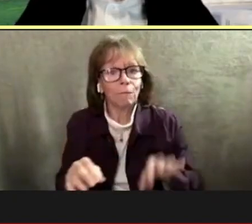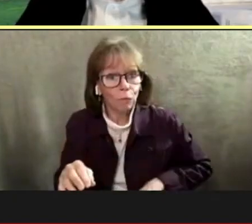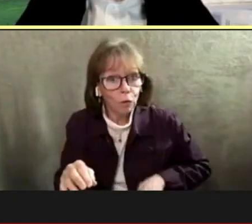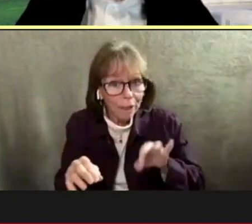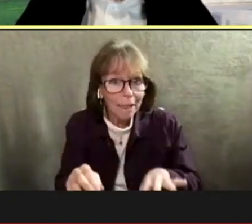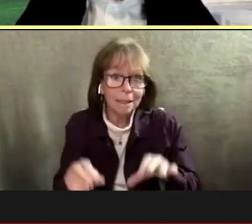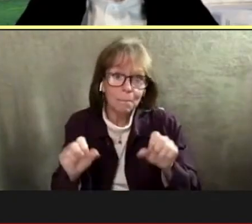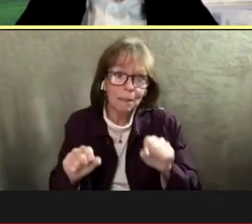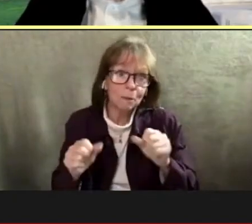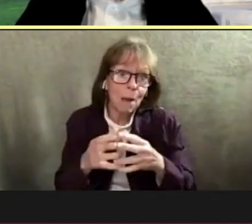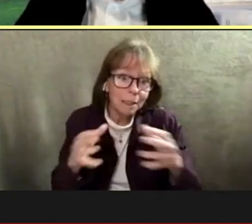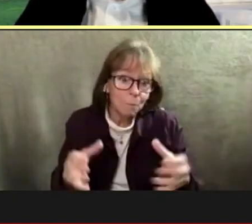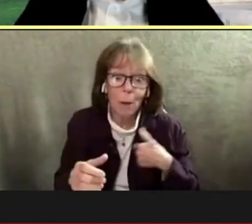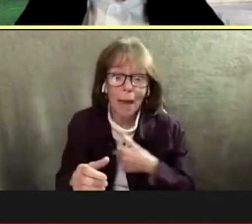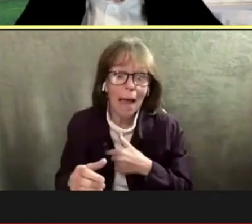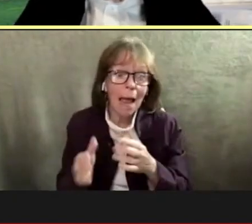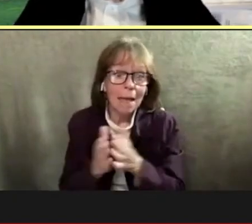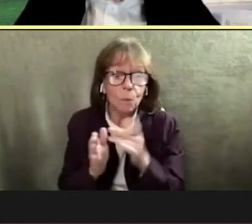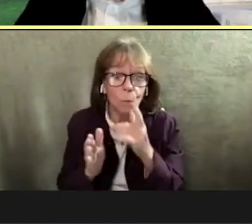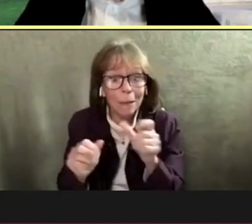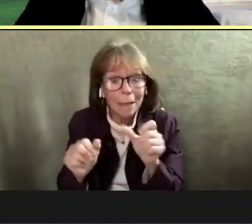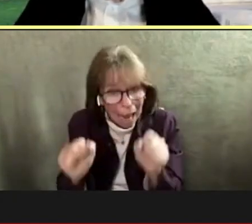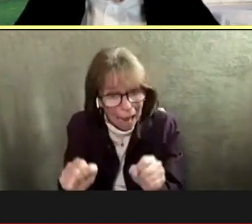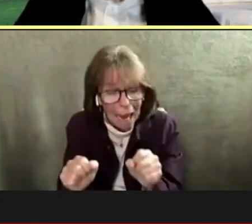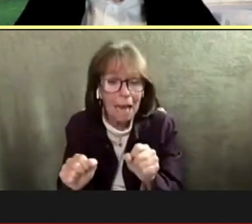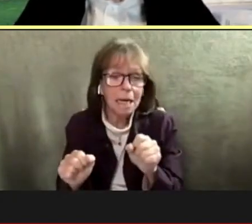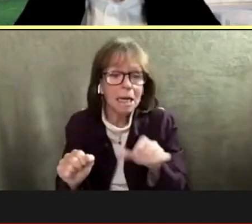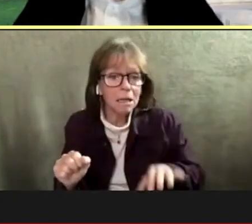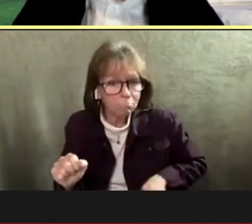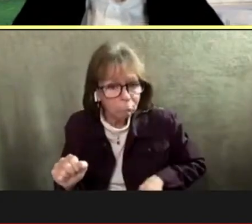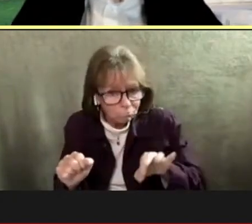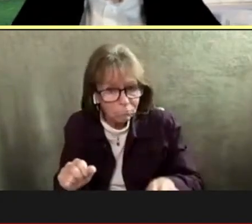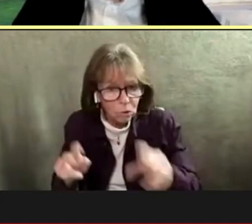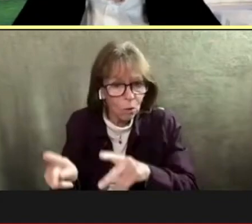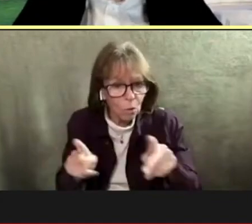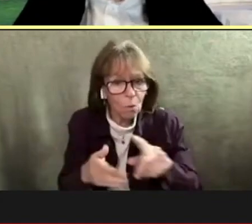We only ask that those who can donate according to their own financial means.